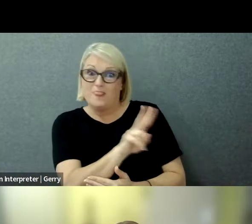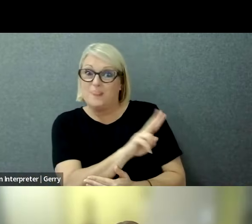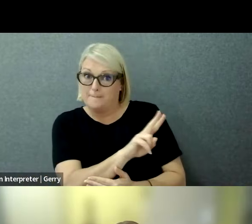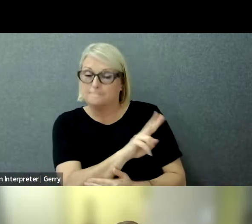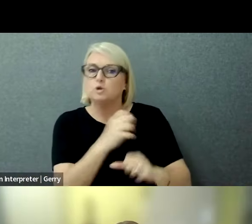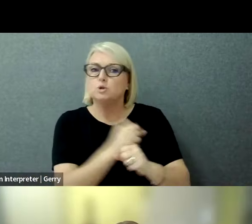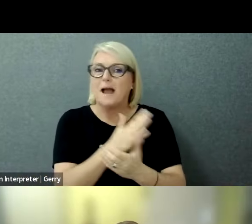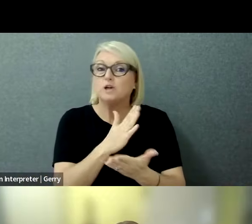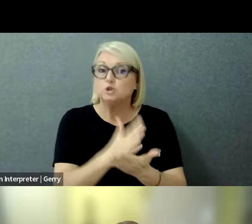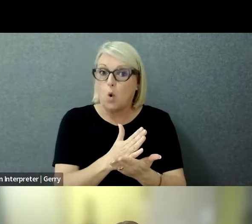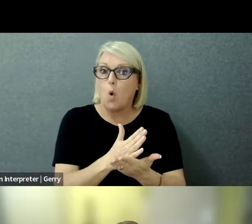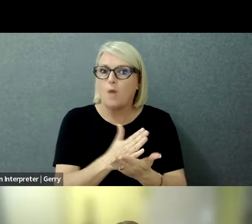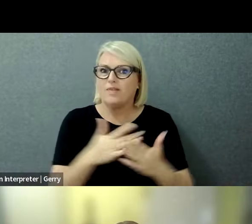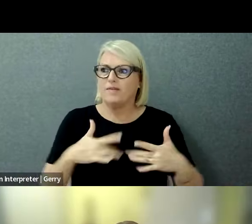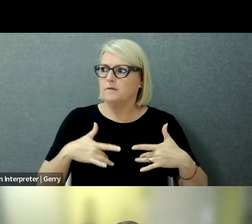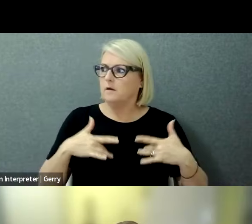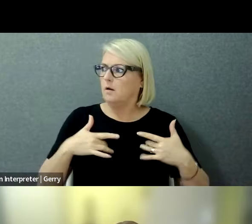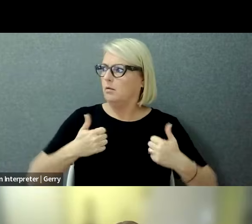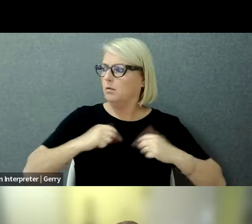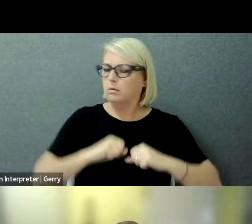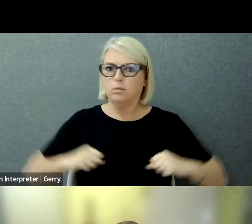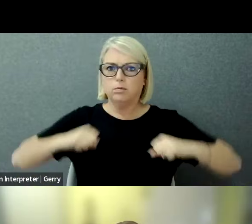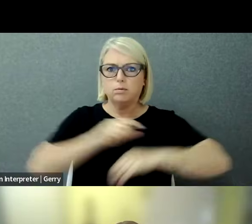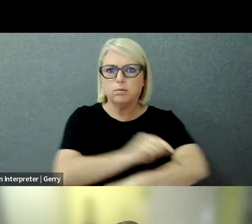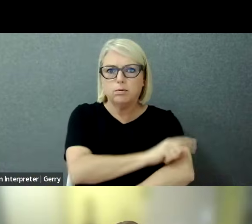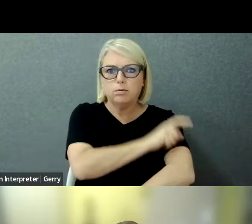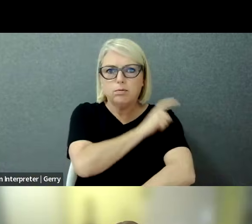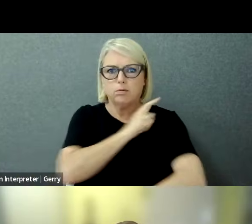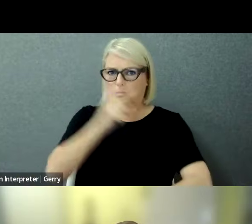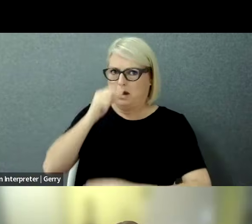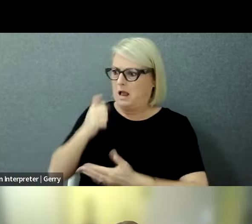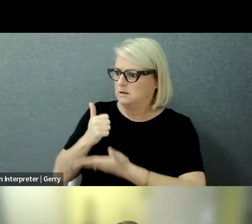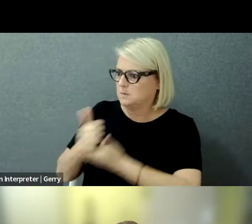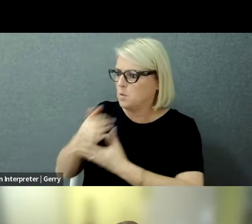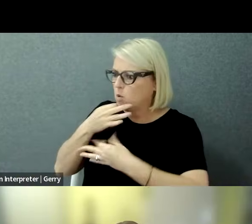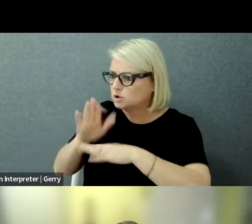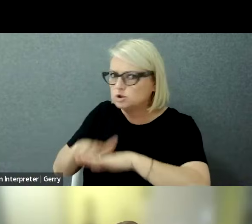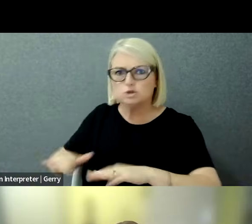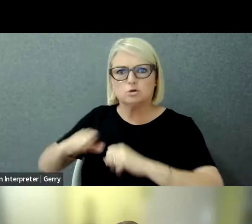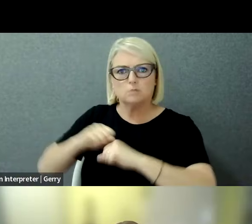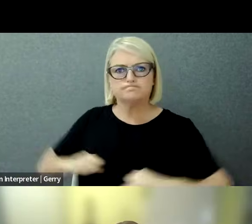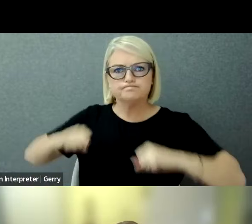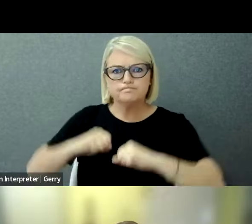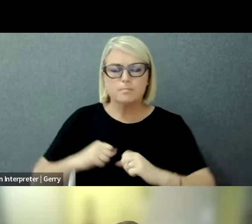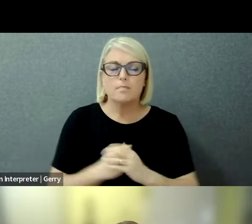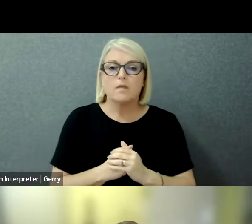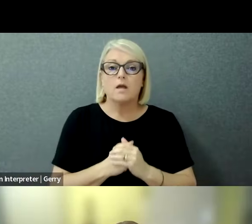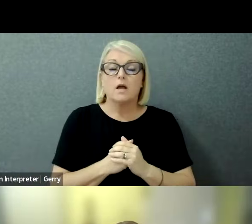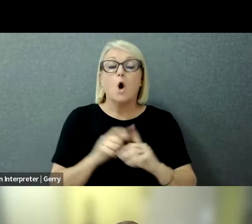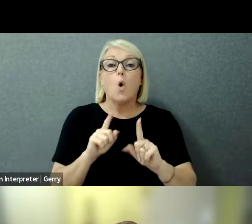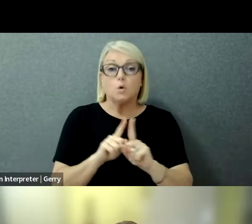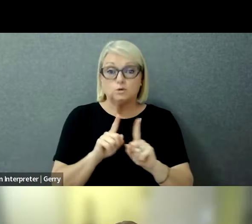for their children and to be able to support their children. We also looked at having goals that were